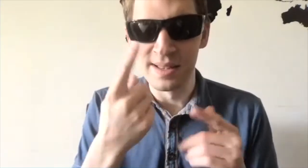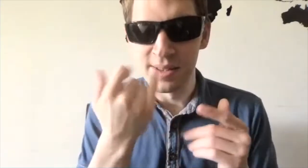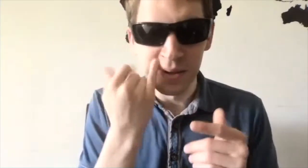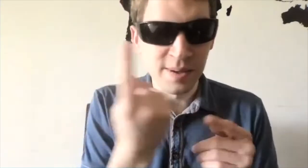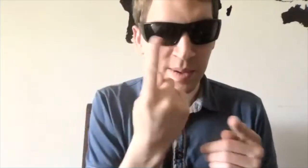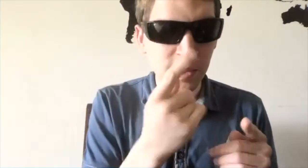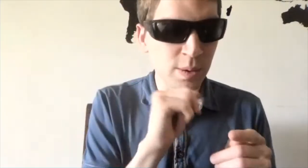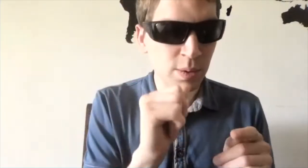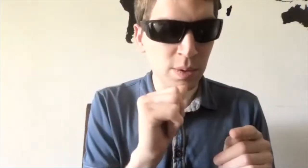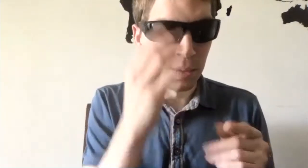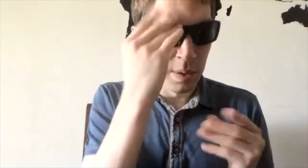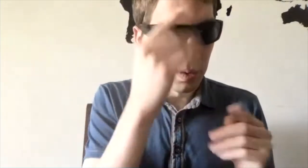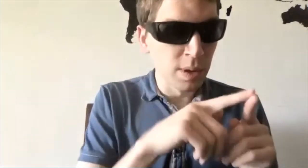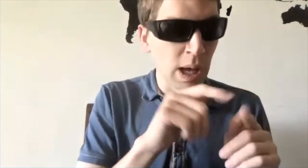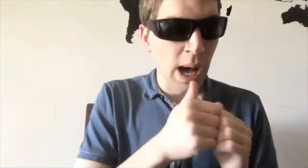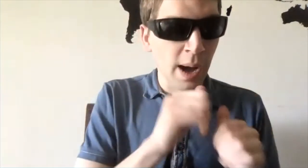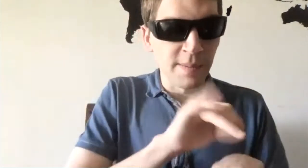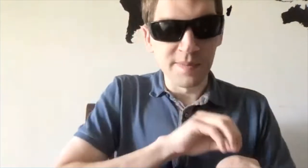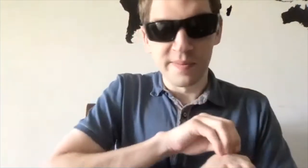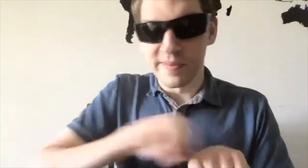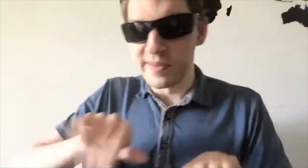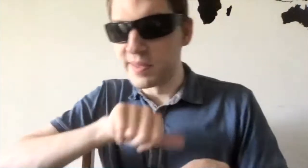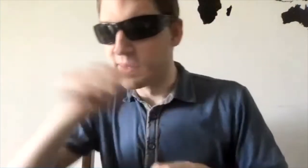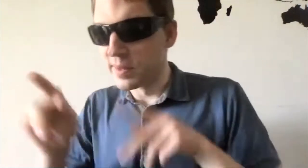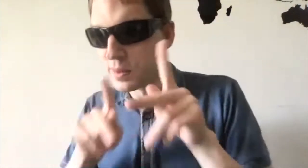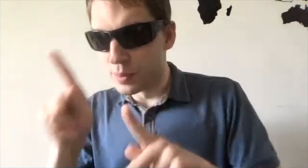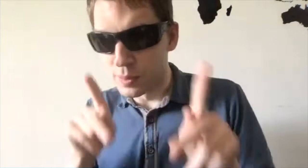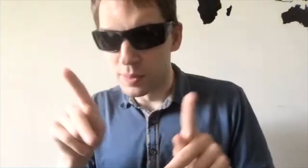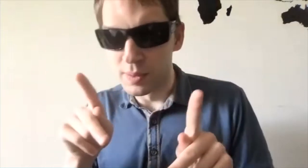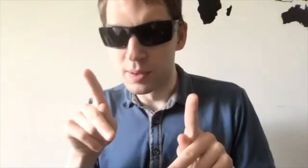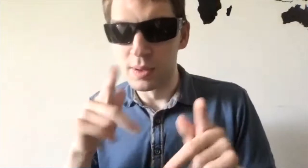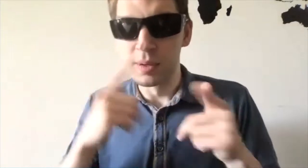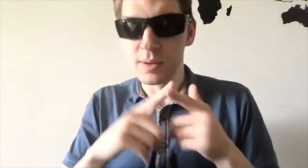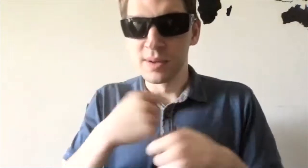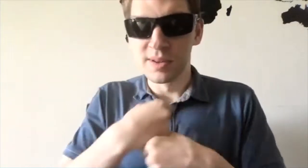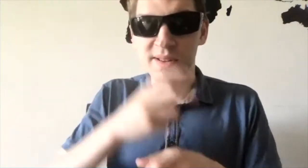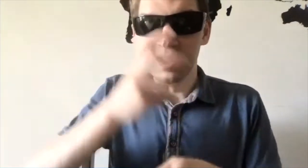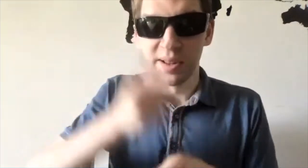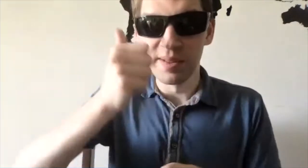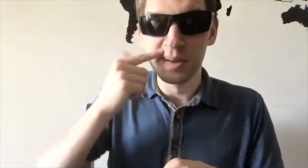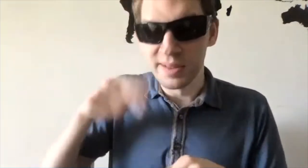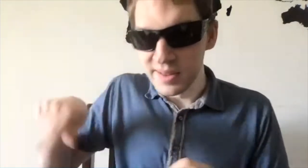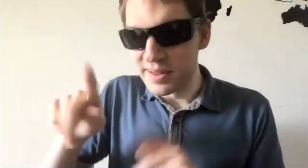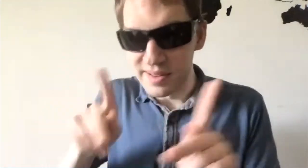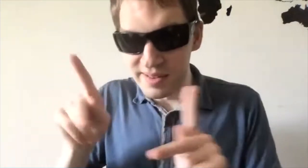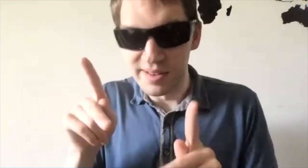(Jason) Yeah, if someone doesn't someone does something they're not thinking about what it might do and